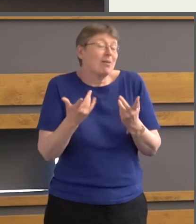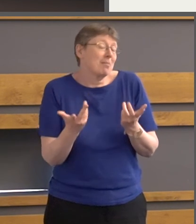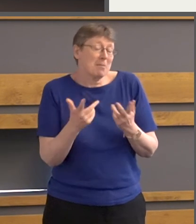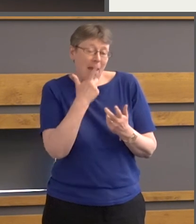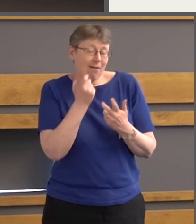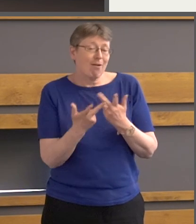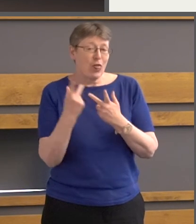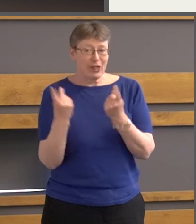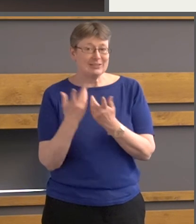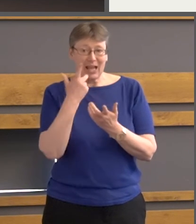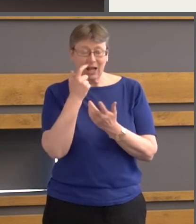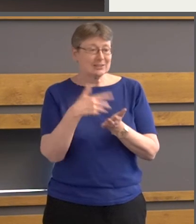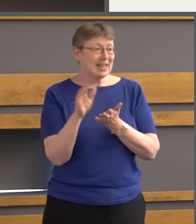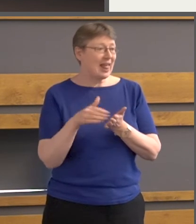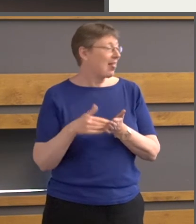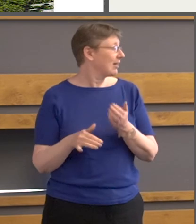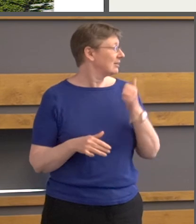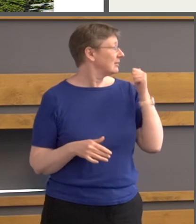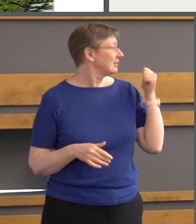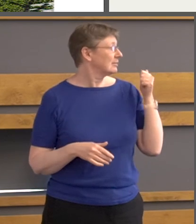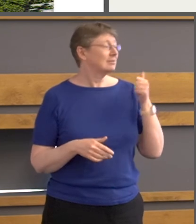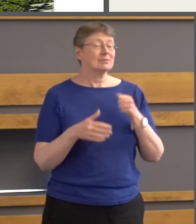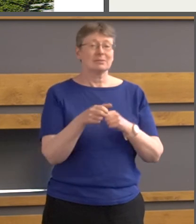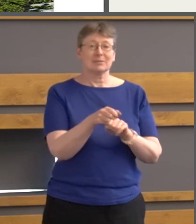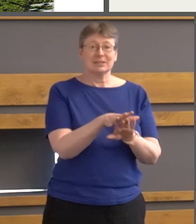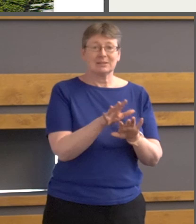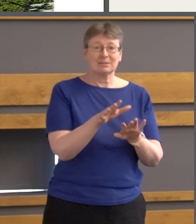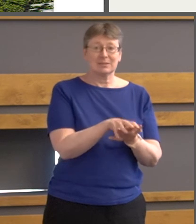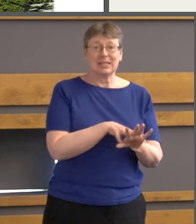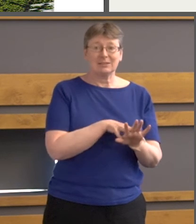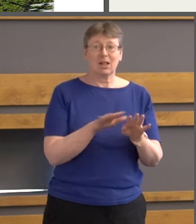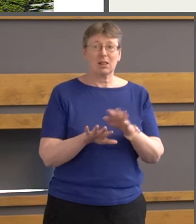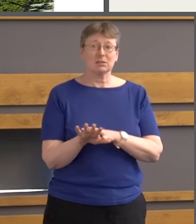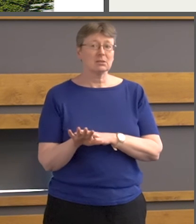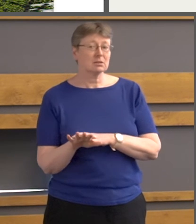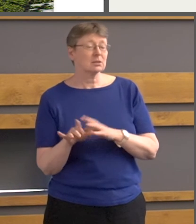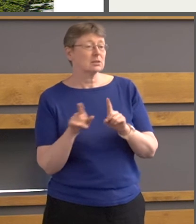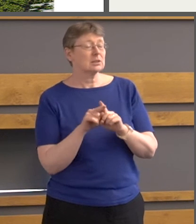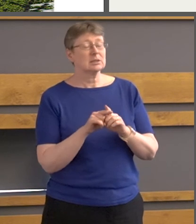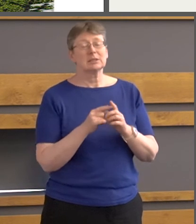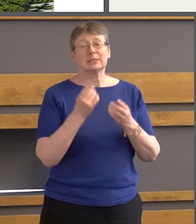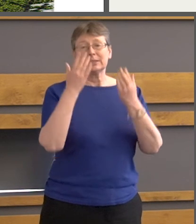And how's that? Sandals, tapestries.